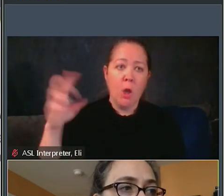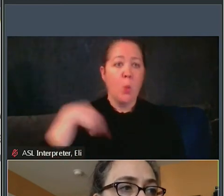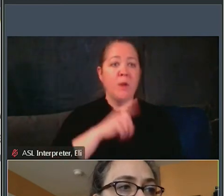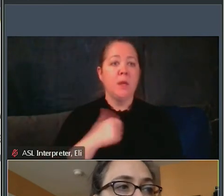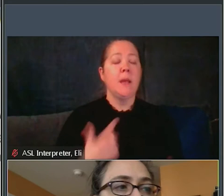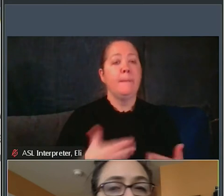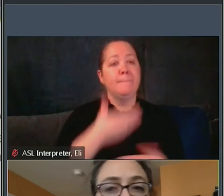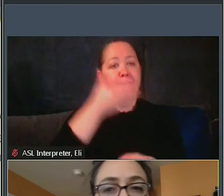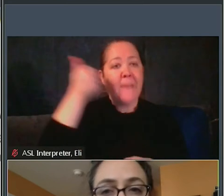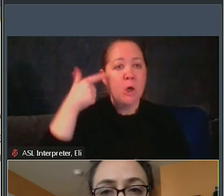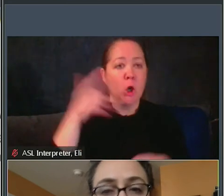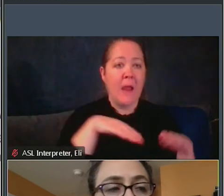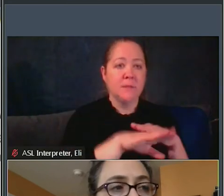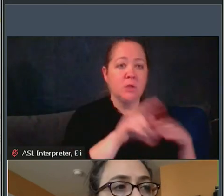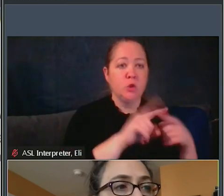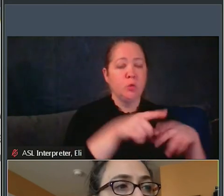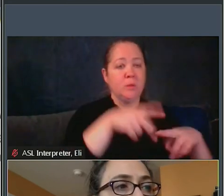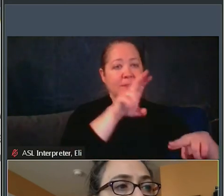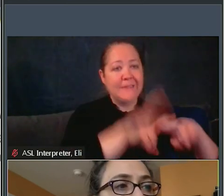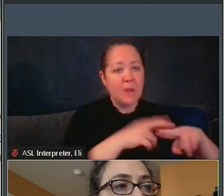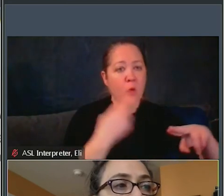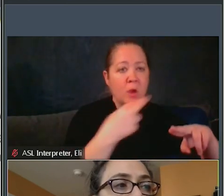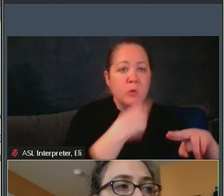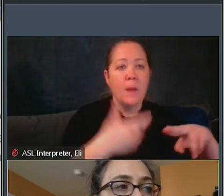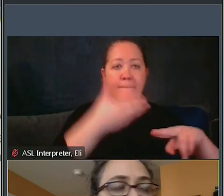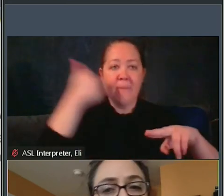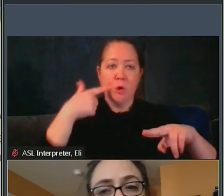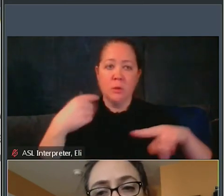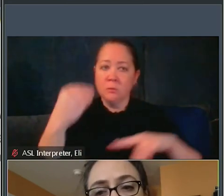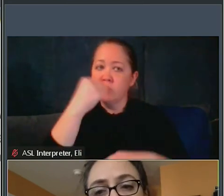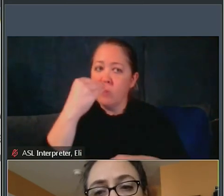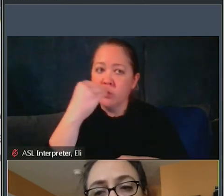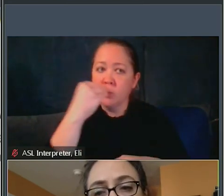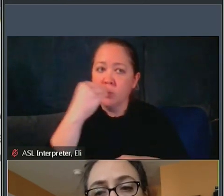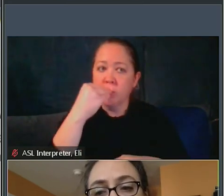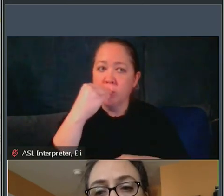sit down restaurants, small business opportunity, not liquor stores, not dollar stores.